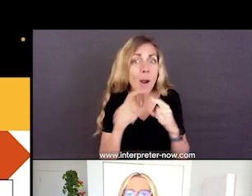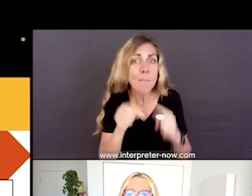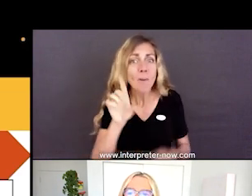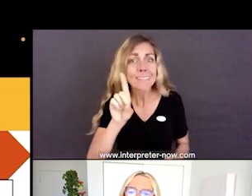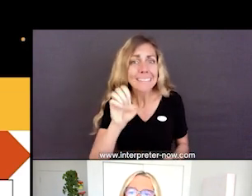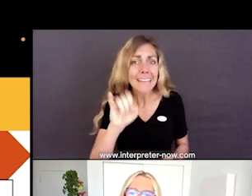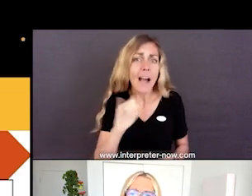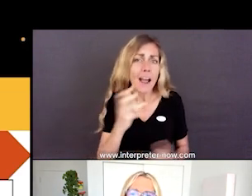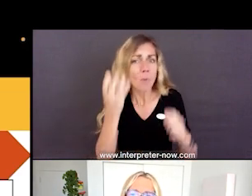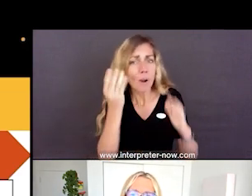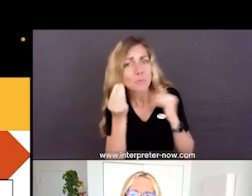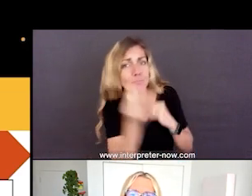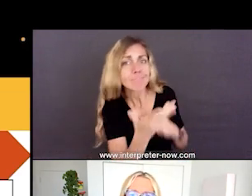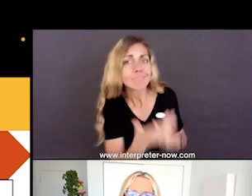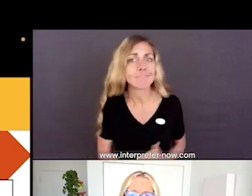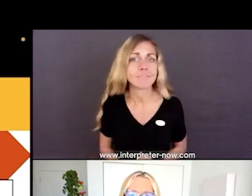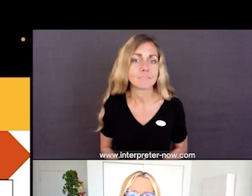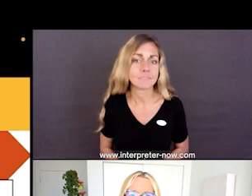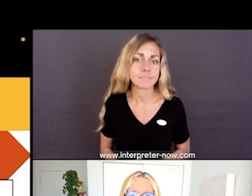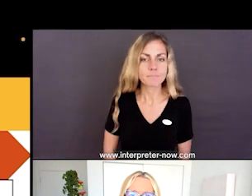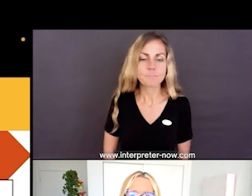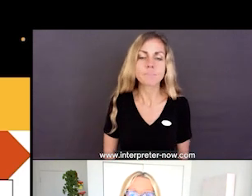So I wanted to share this with you."